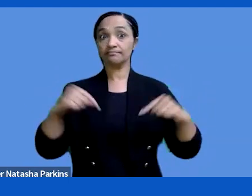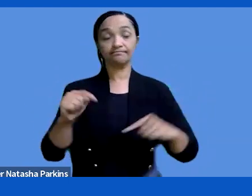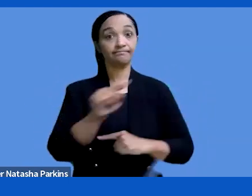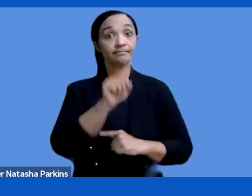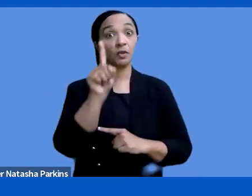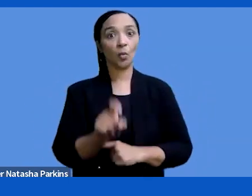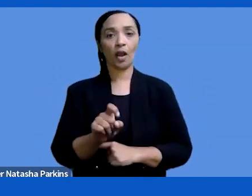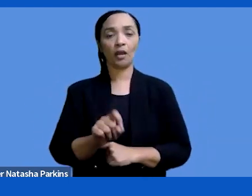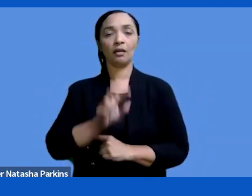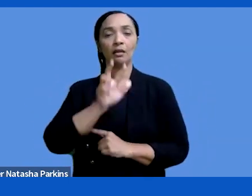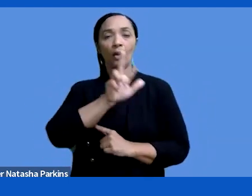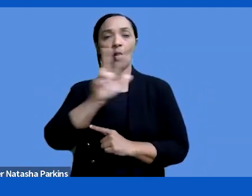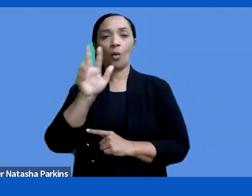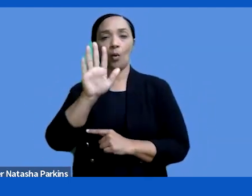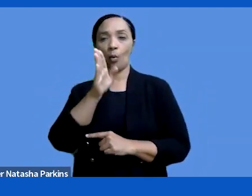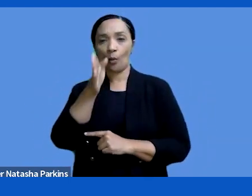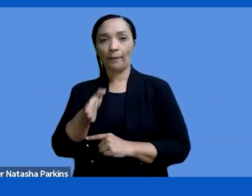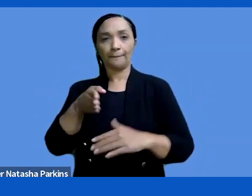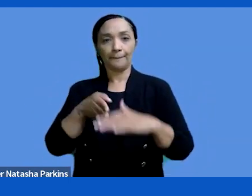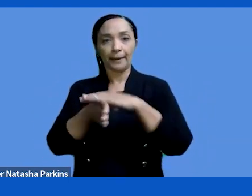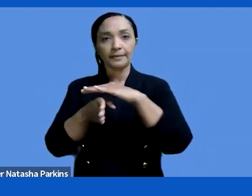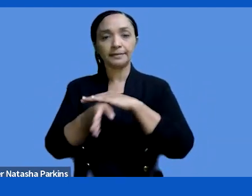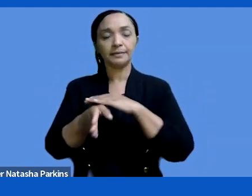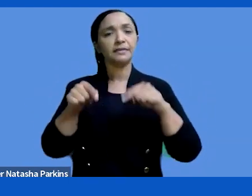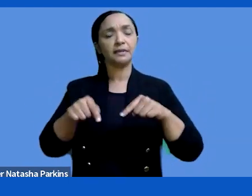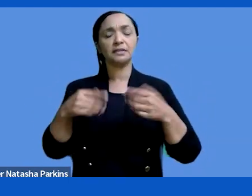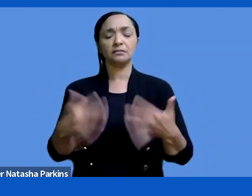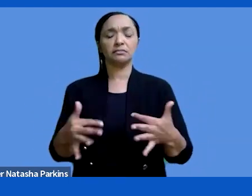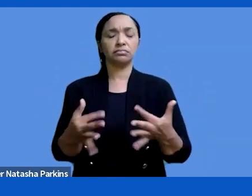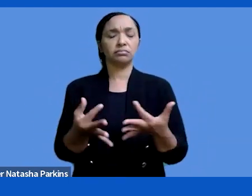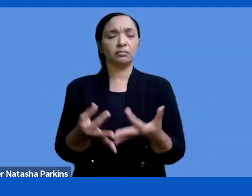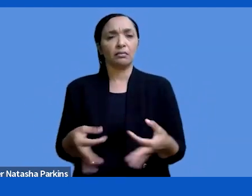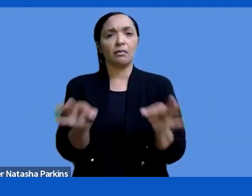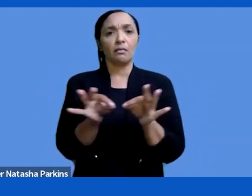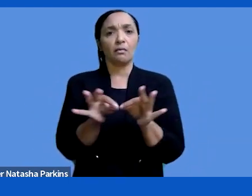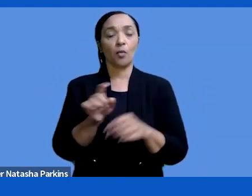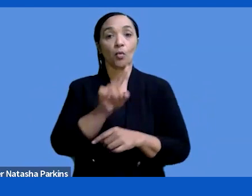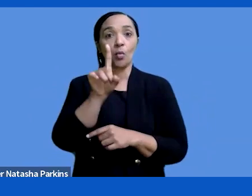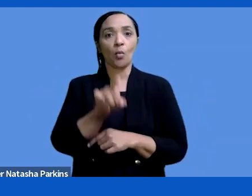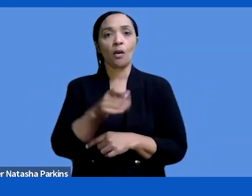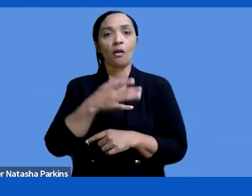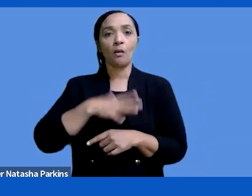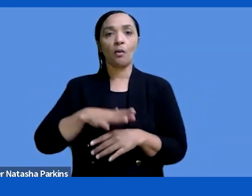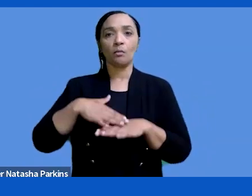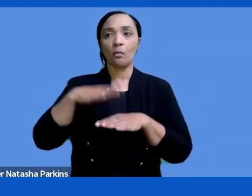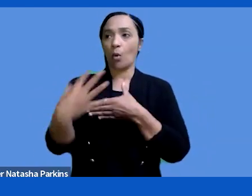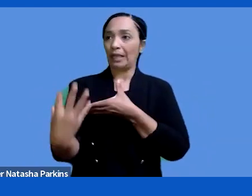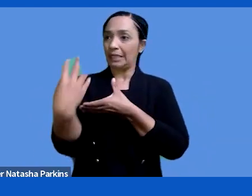the crucial role it web accessibility plays in creating a more inclusive and digital society